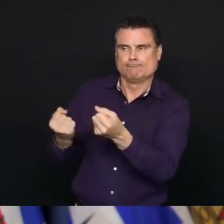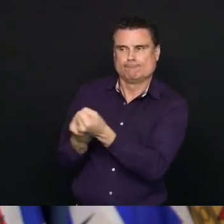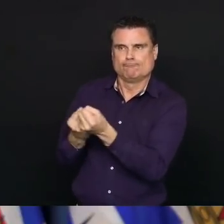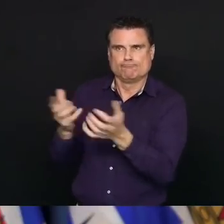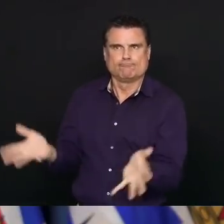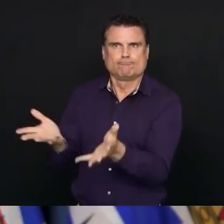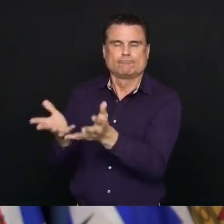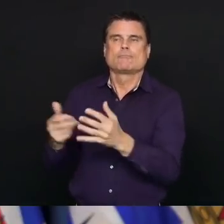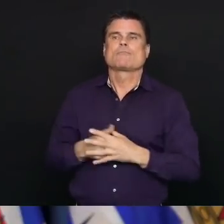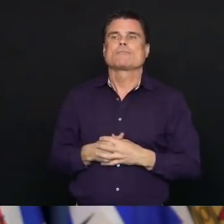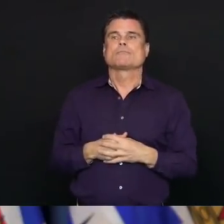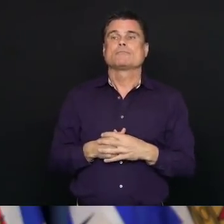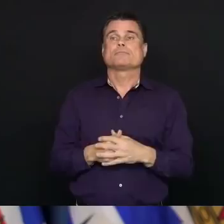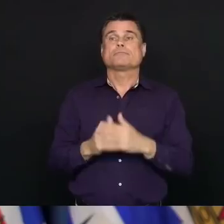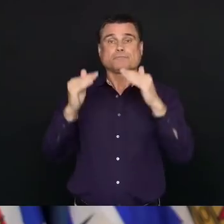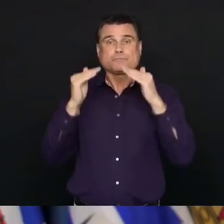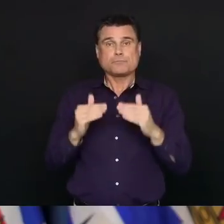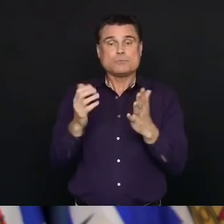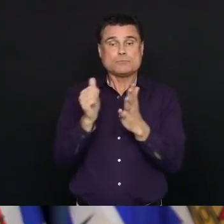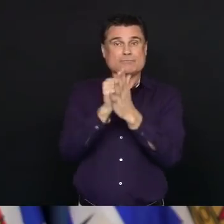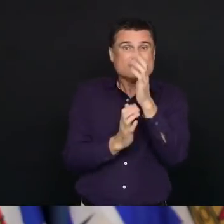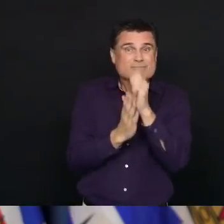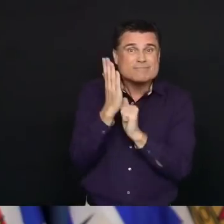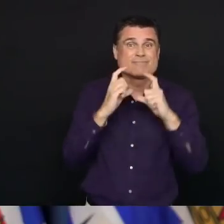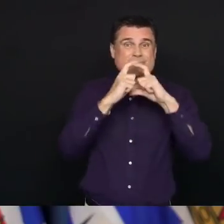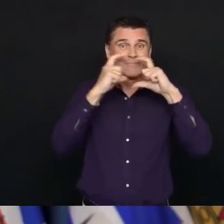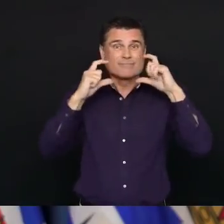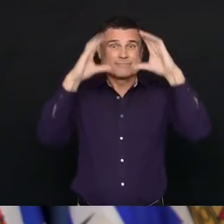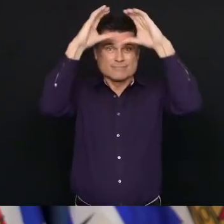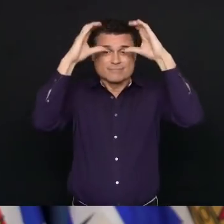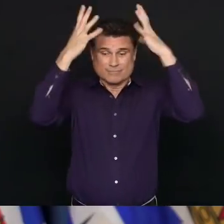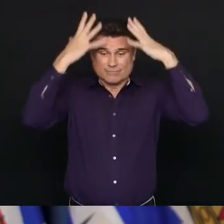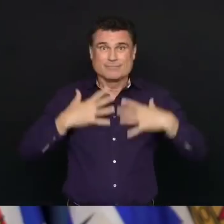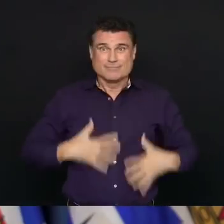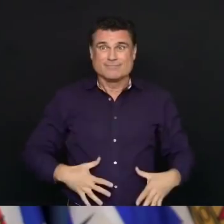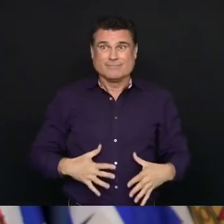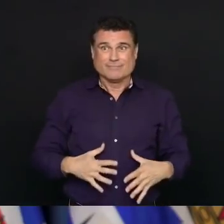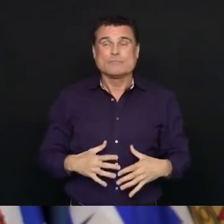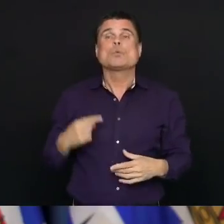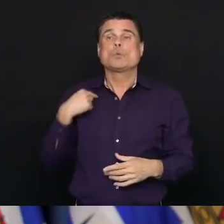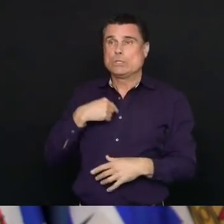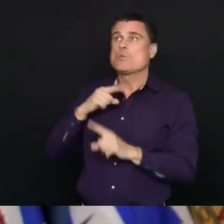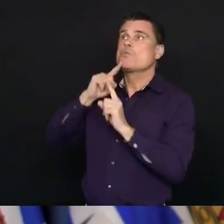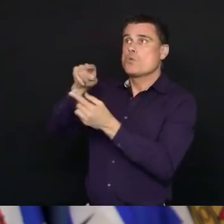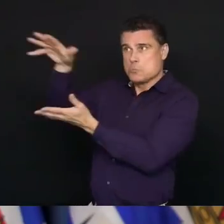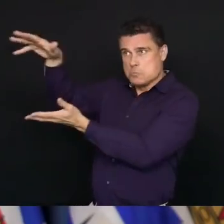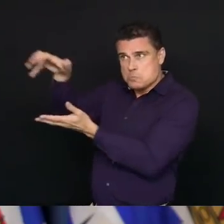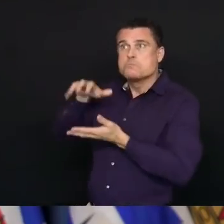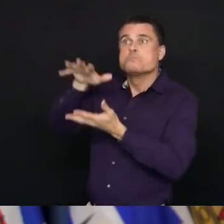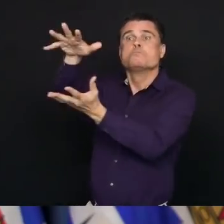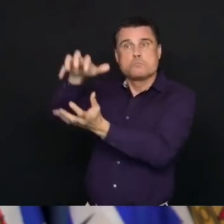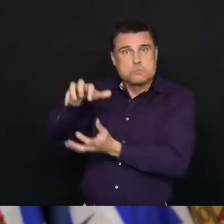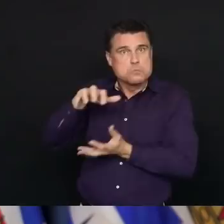for and as much safety as possible. I want to speak briefly about personal protective equipment. We are getting PPE from a variety of new